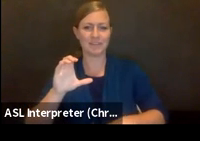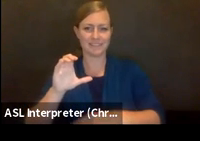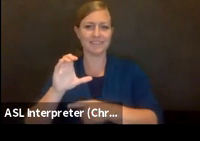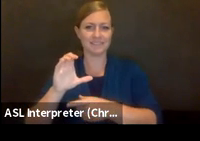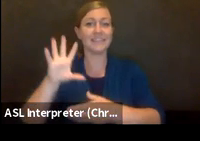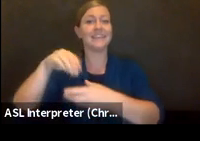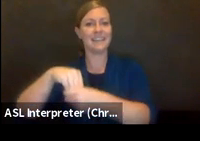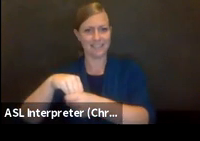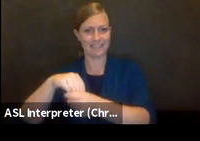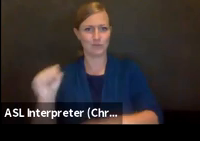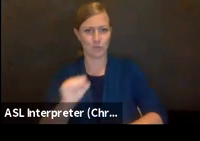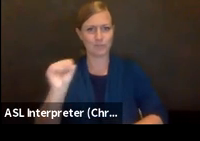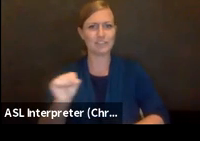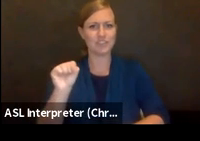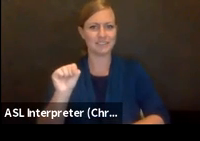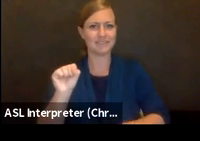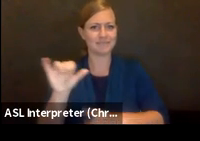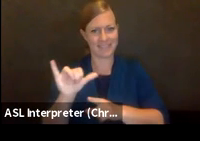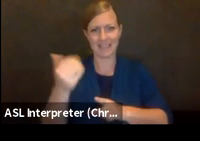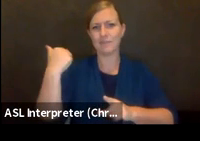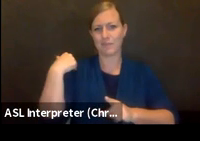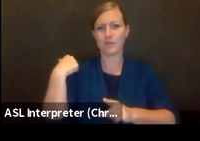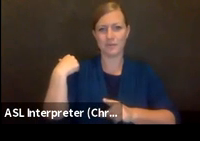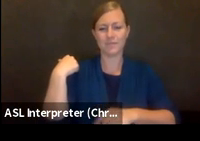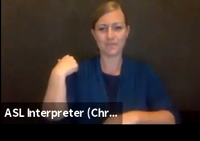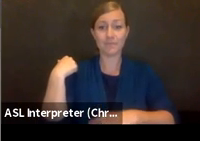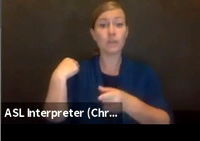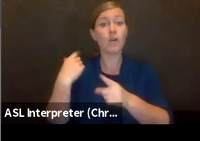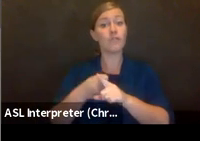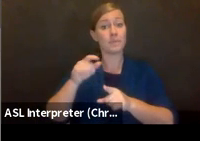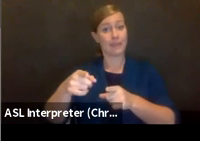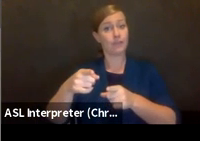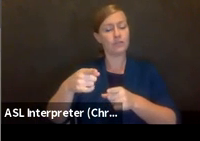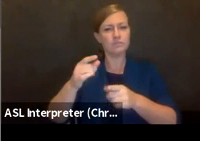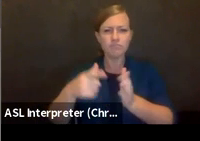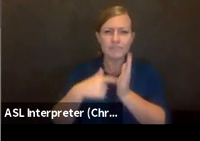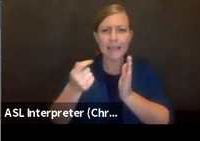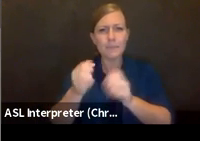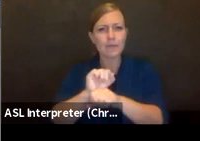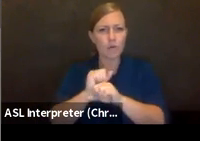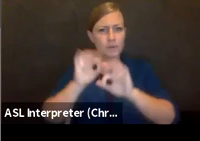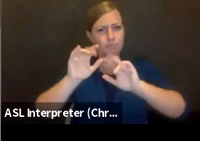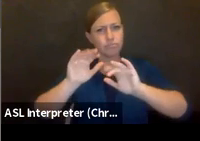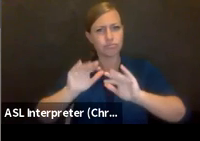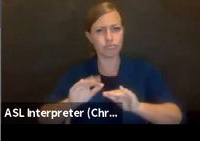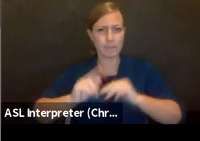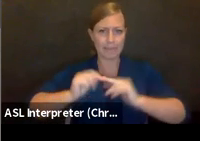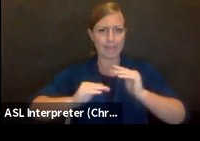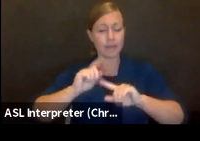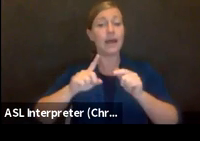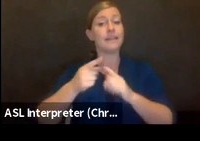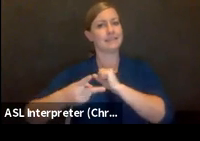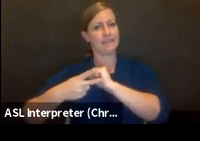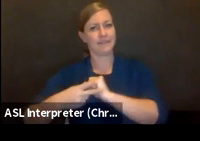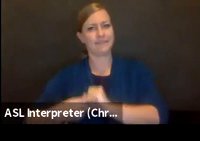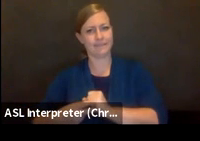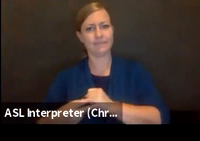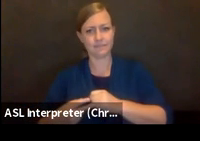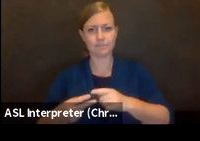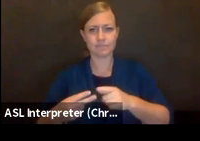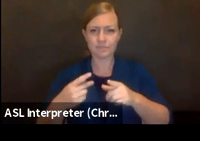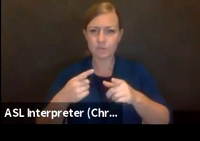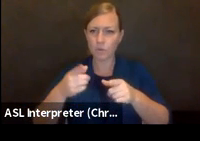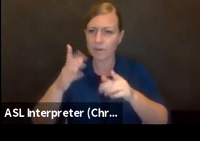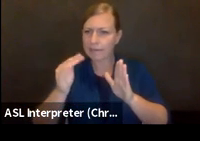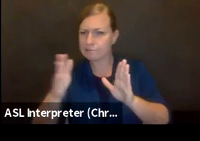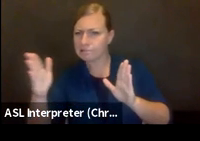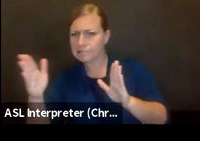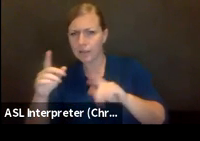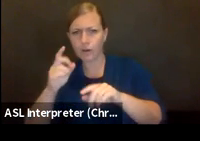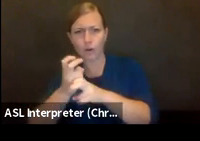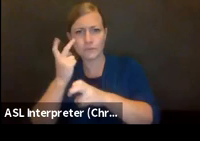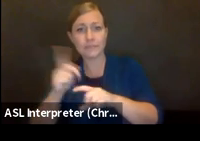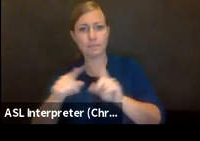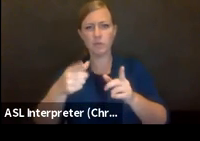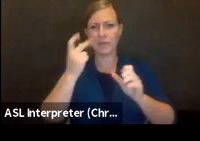ESD 189 - Amy Colburn: School of G, the same as you had them before. So from here, they just take a little bit of work. But once you have them. You can save them. So it's kind of cutting off the edge, but I think we can still see. So if you are grading based on